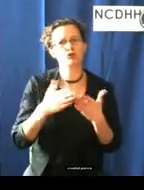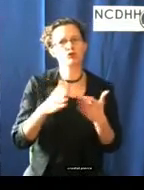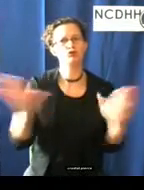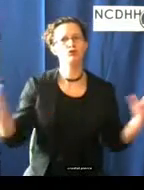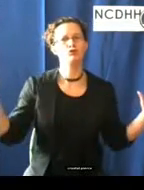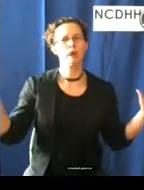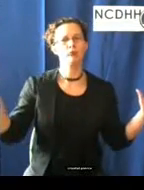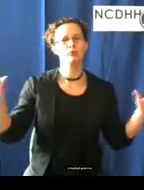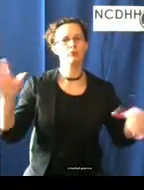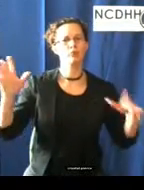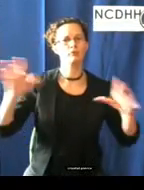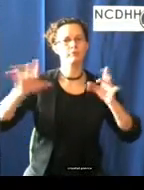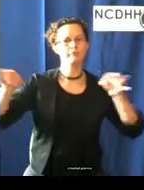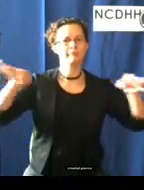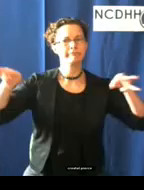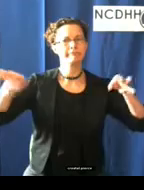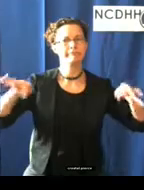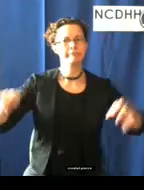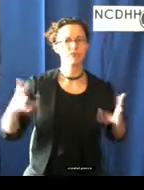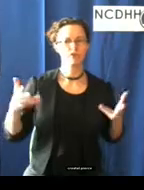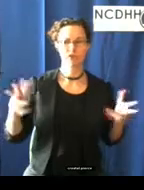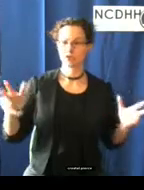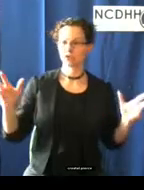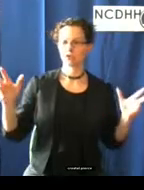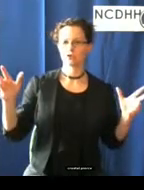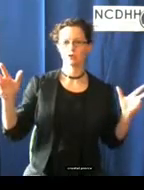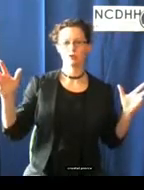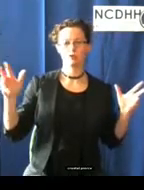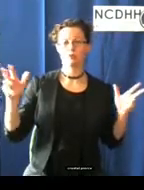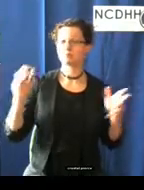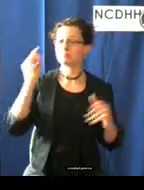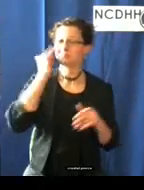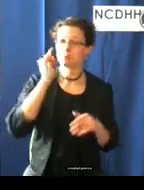SO IF THERE IS ANY SPECIFIC LEGAL ISSUES THAT COME UP I WOULD STRONGLY